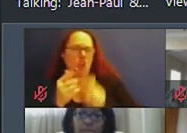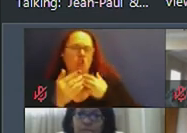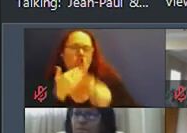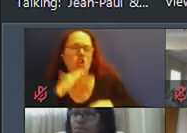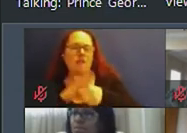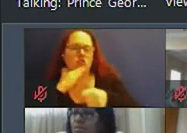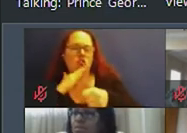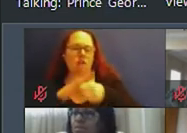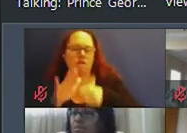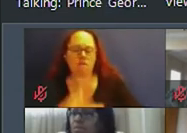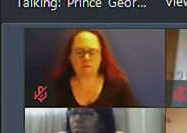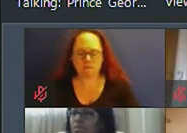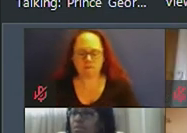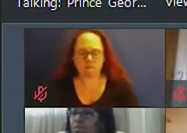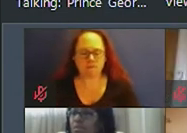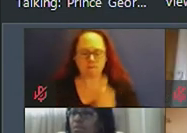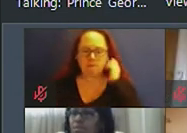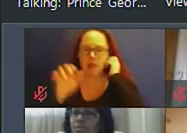Okay. Thank you. Angel Anderson.